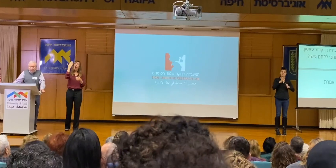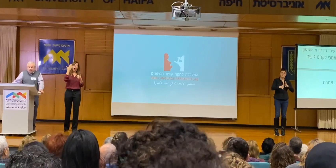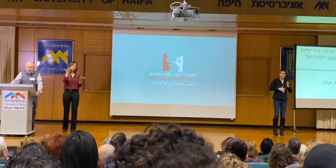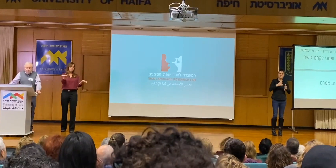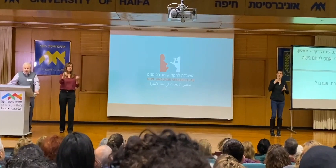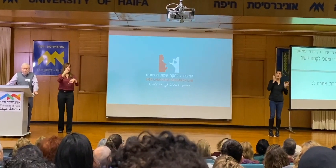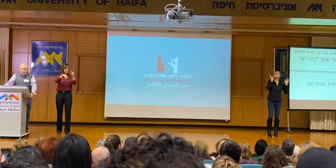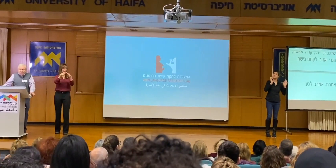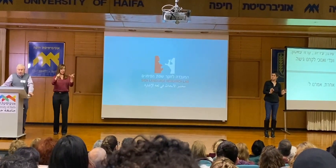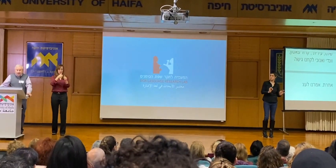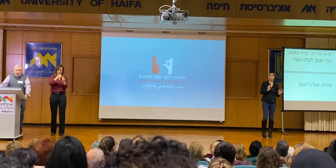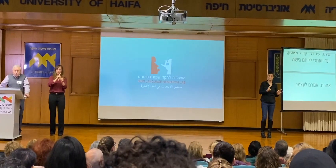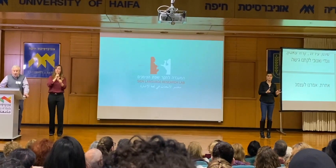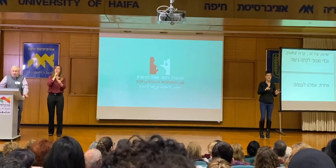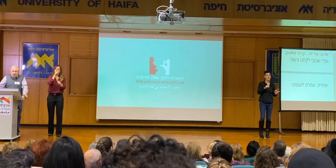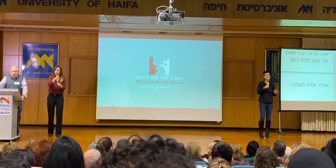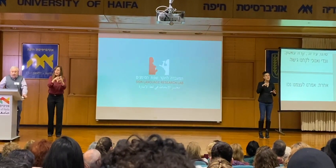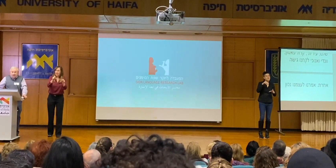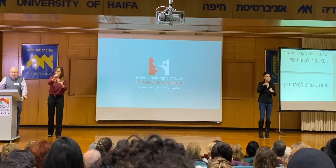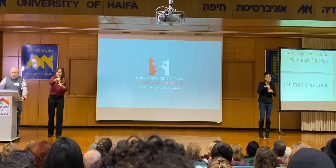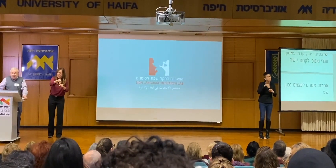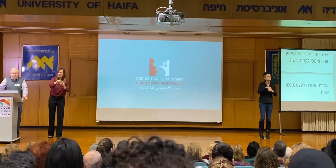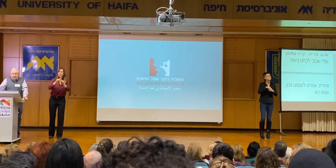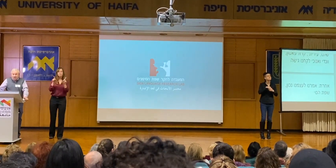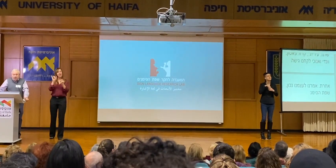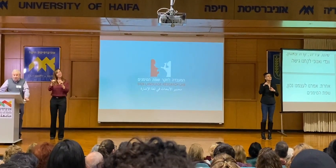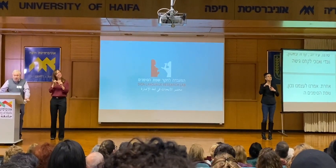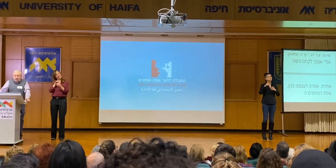This seminar was organised by the sign language research lab in the university of Haifa,